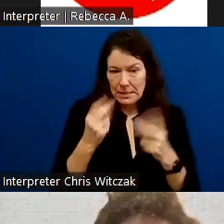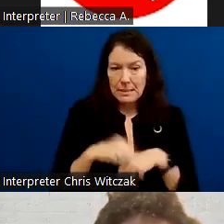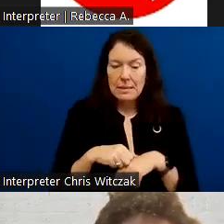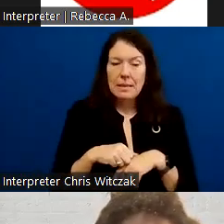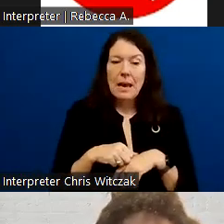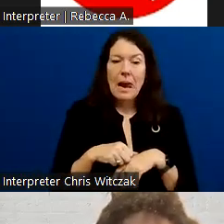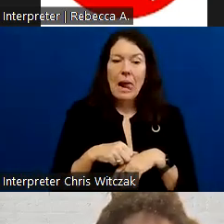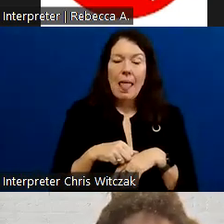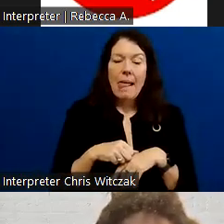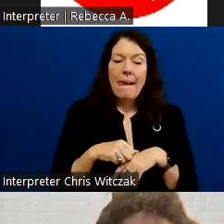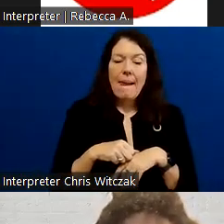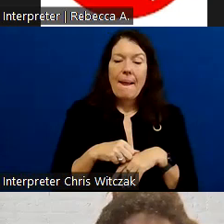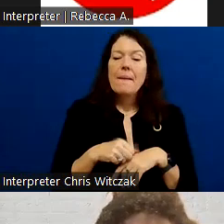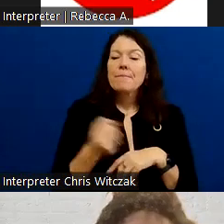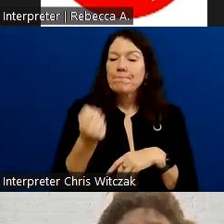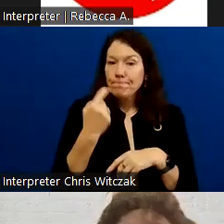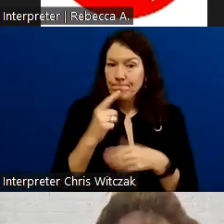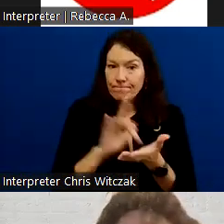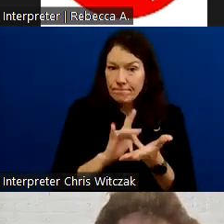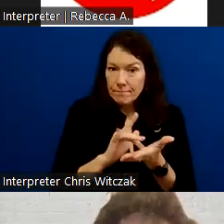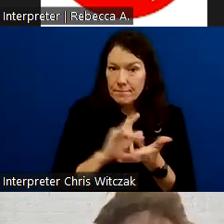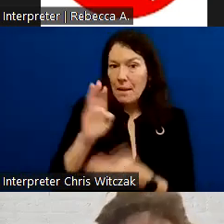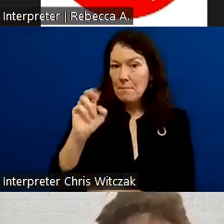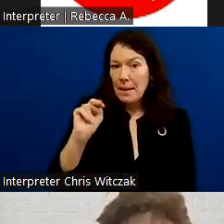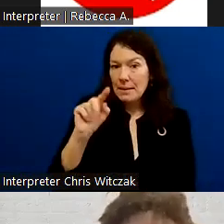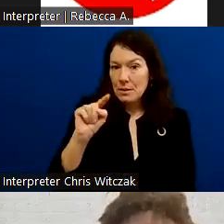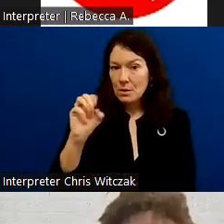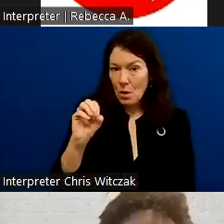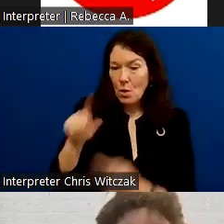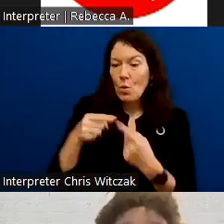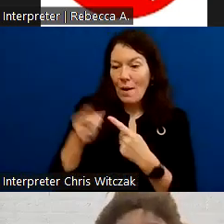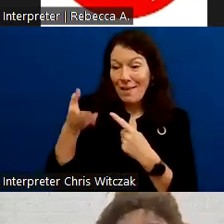up taking her prescribed benzodiazepine when he is there because she experiences more panic